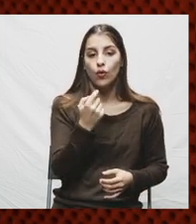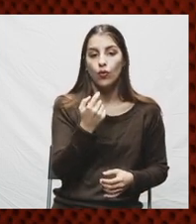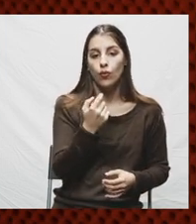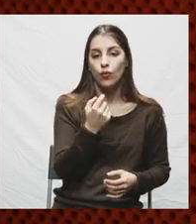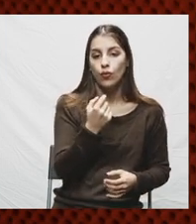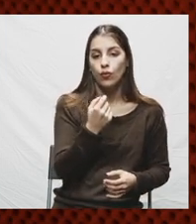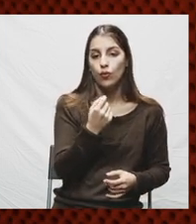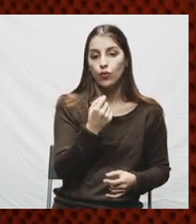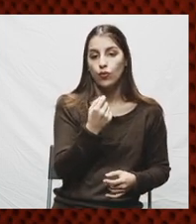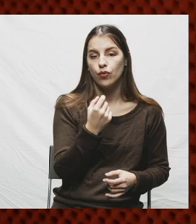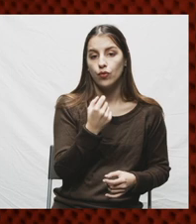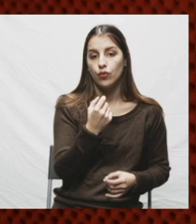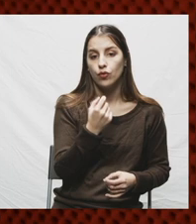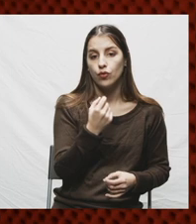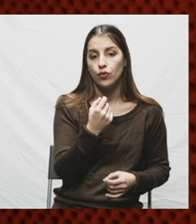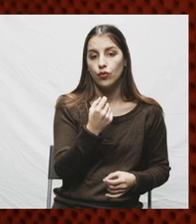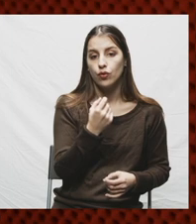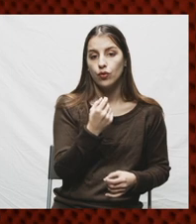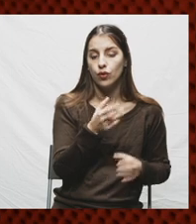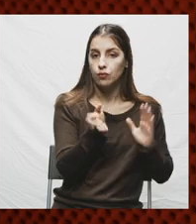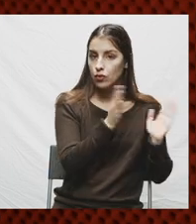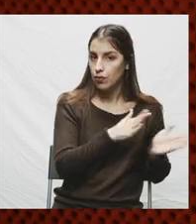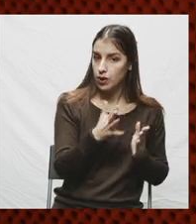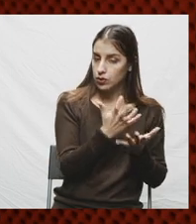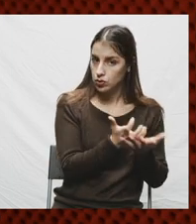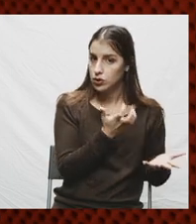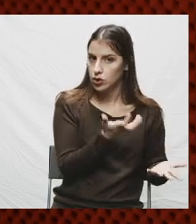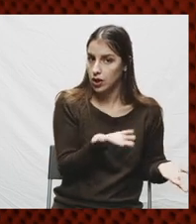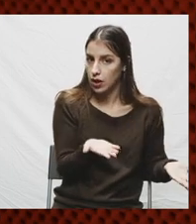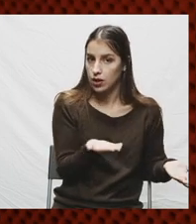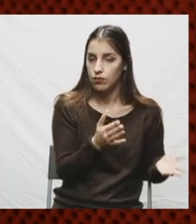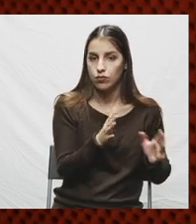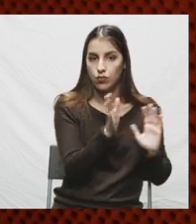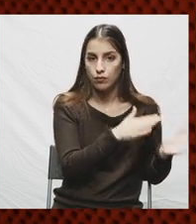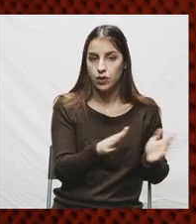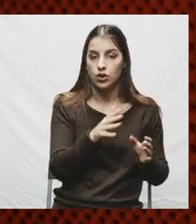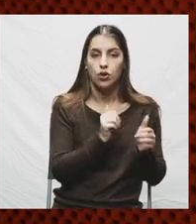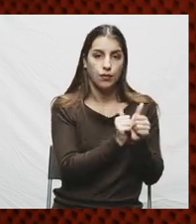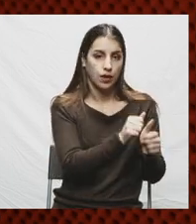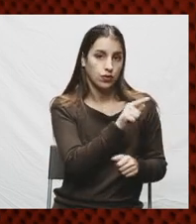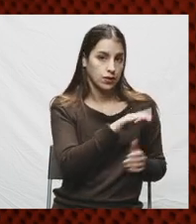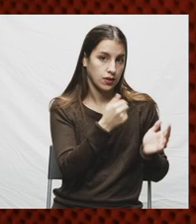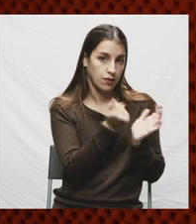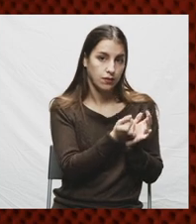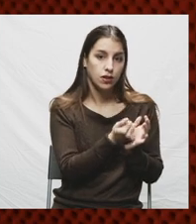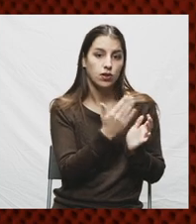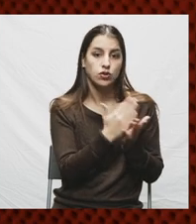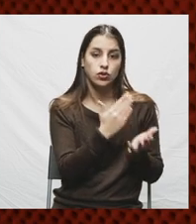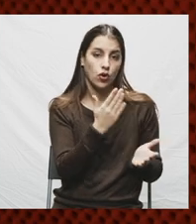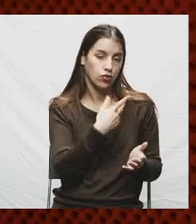moments you could… underline or highlight, because they’re always with you? Not only those